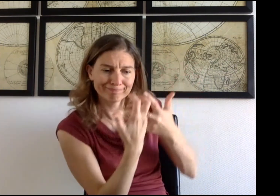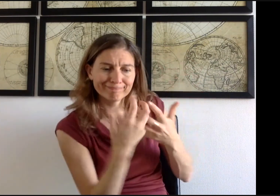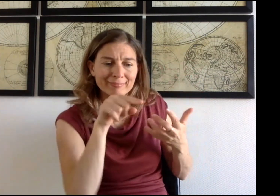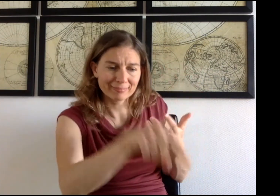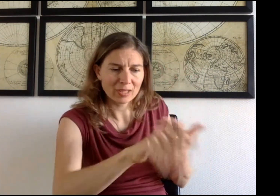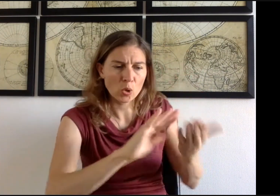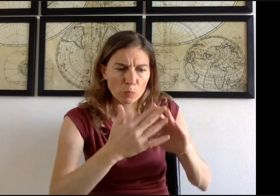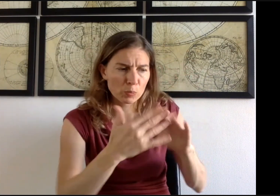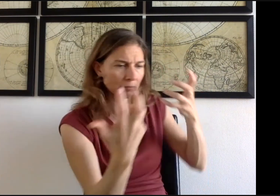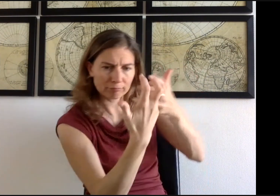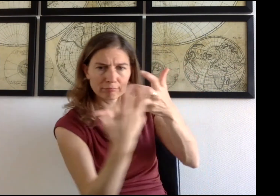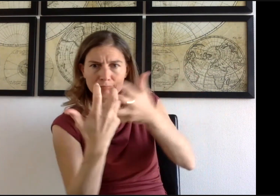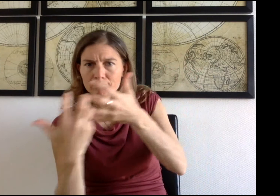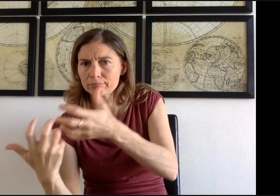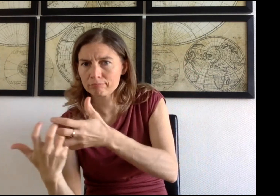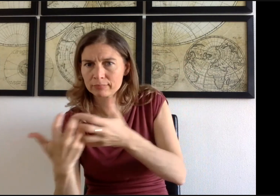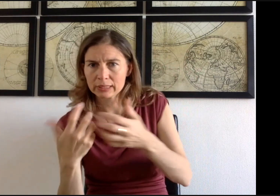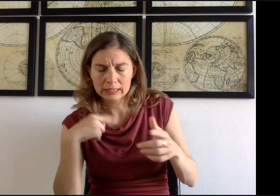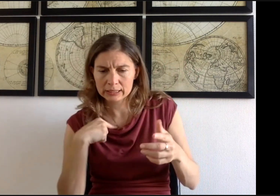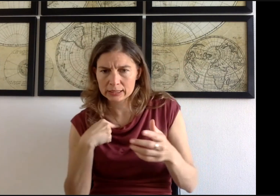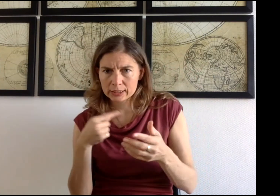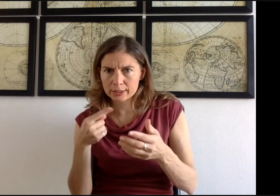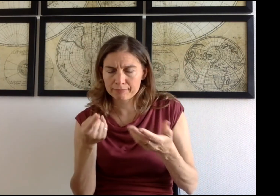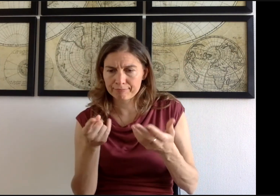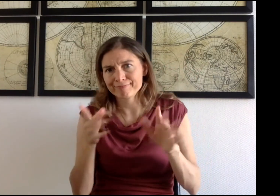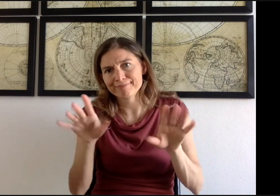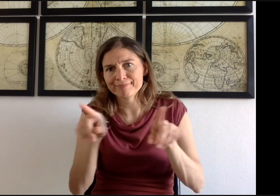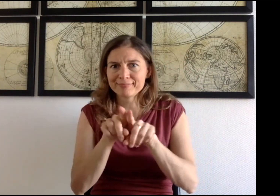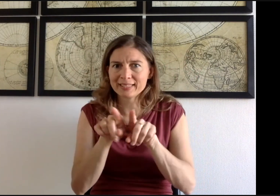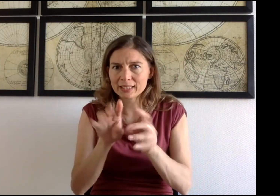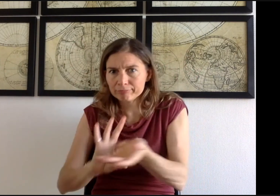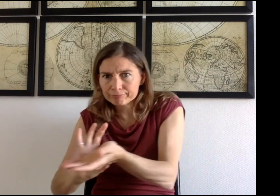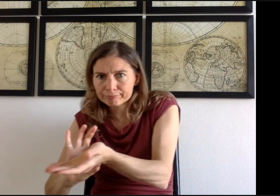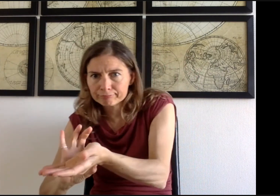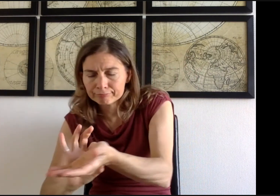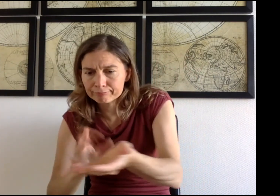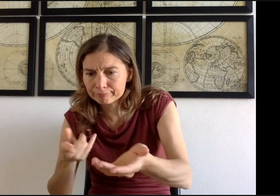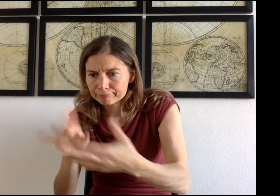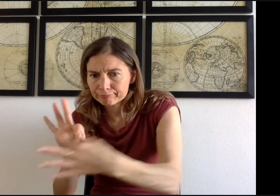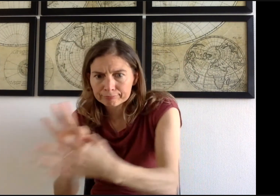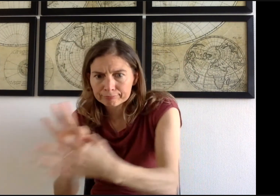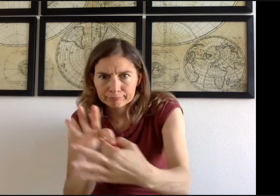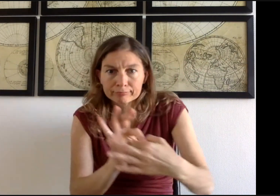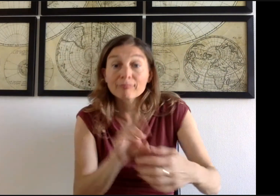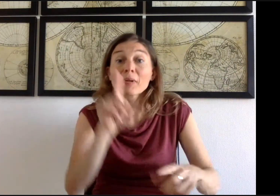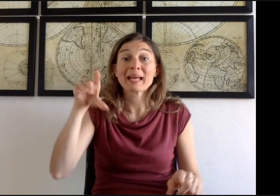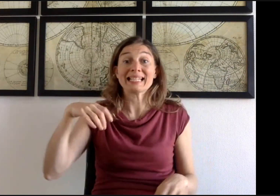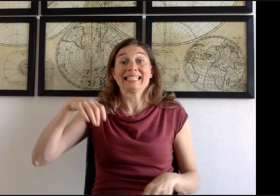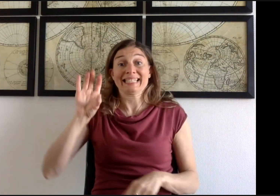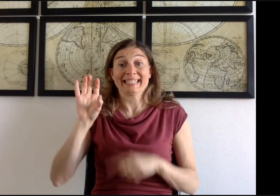Also CERMI is trying to ensure the information and communication